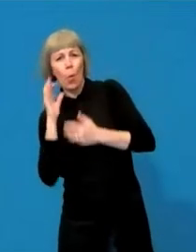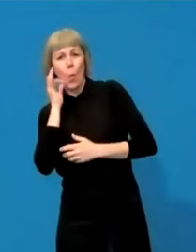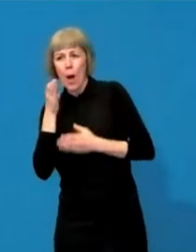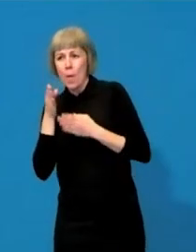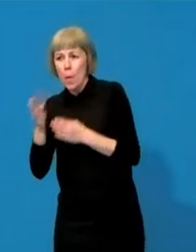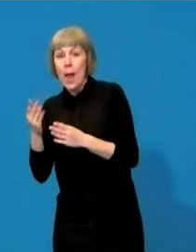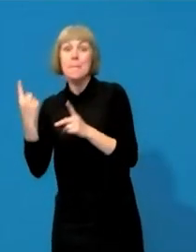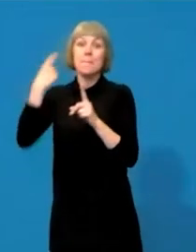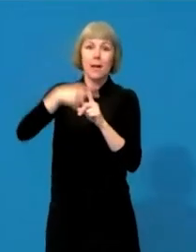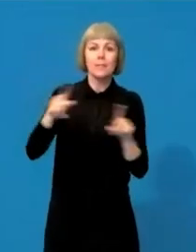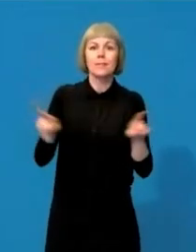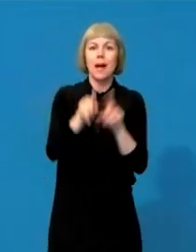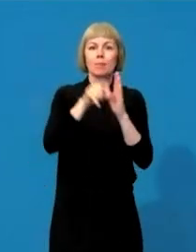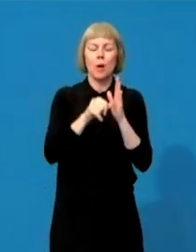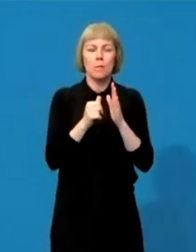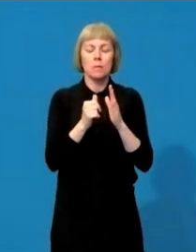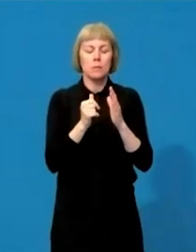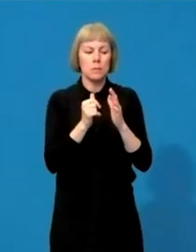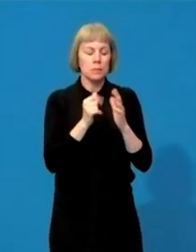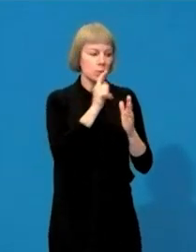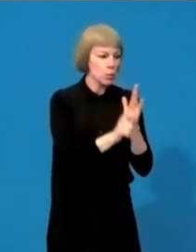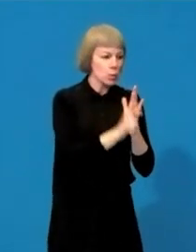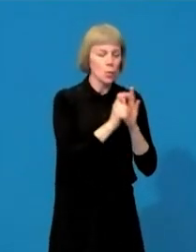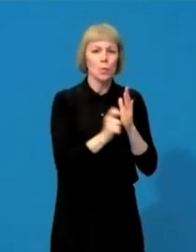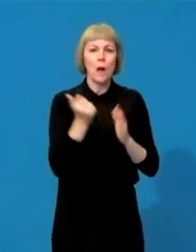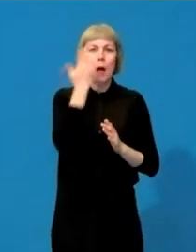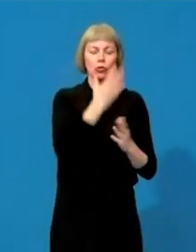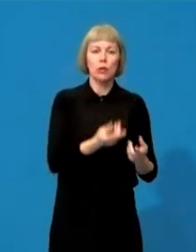So, yeah.